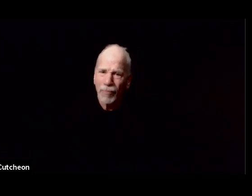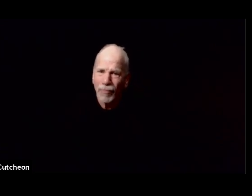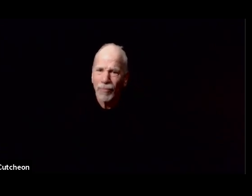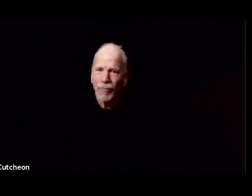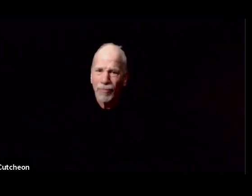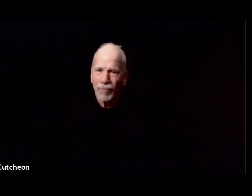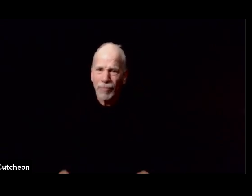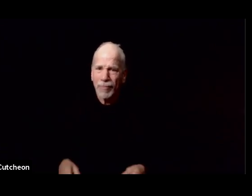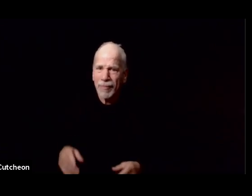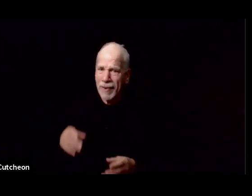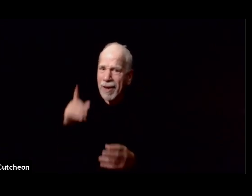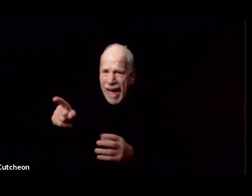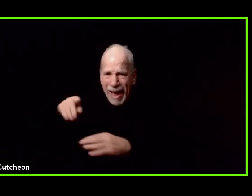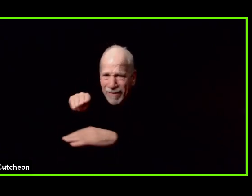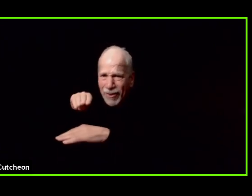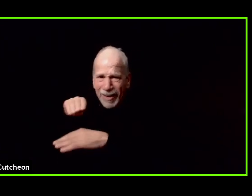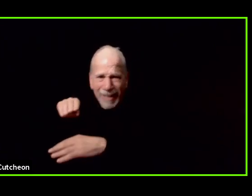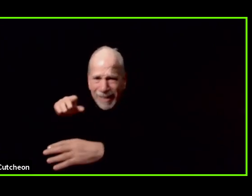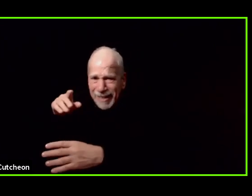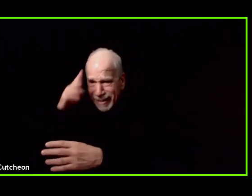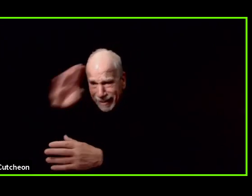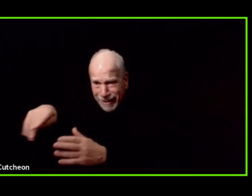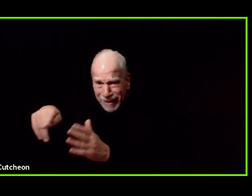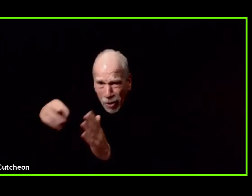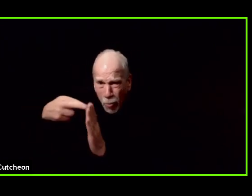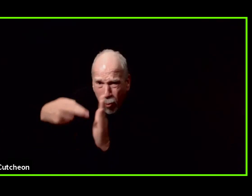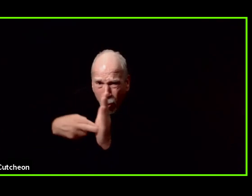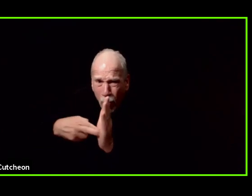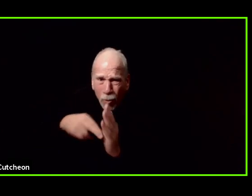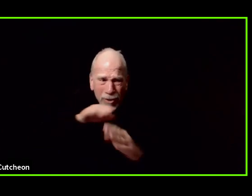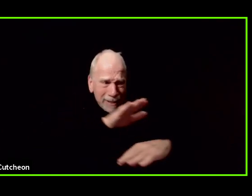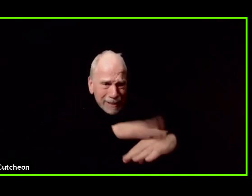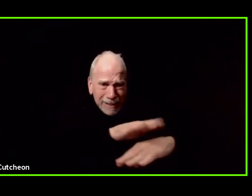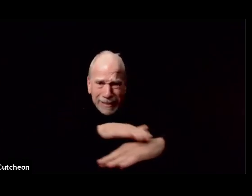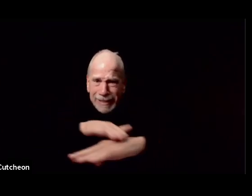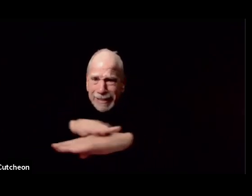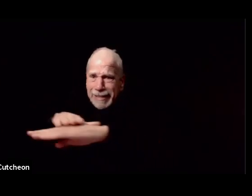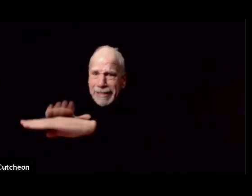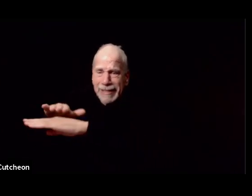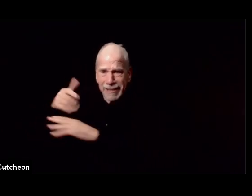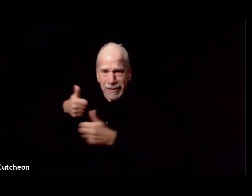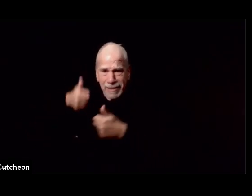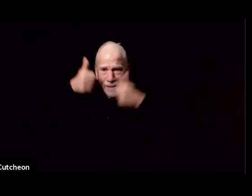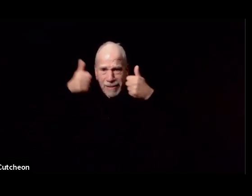those rules are and we're also having conversations about what is, how do we make sure that we've